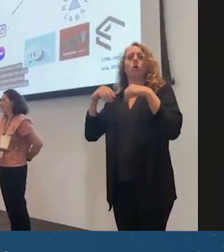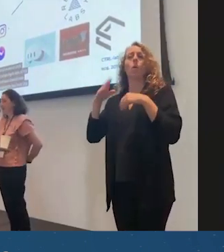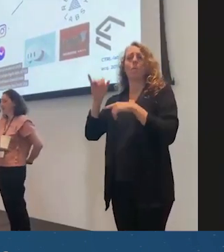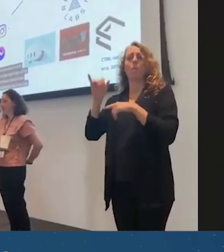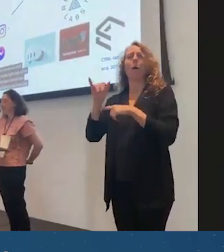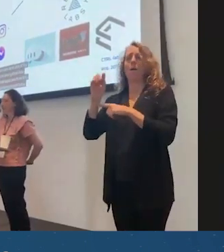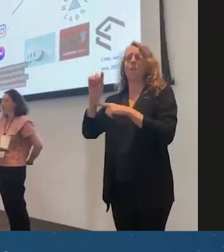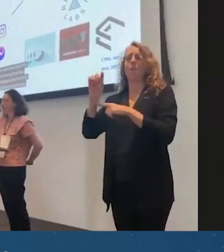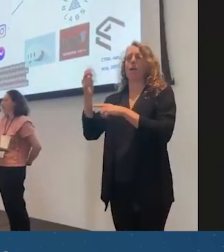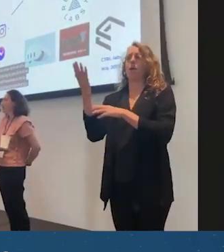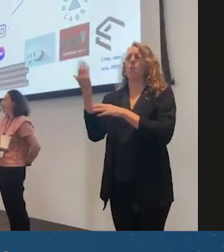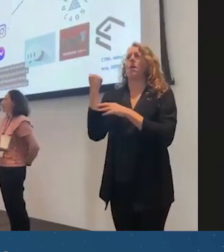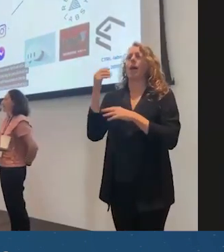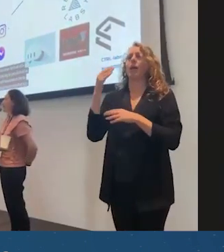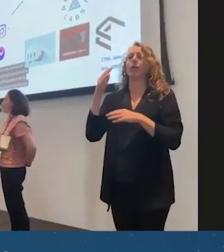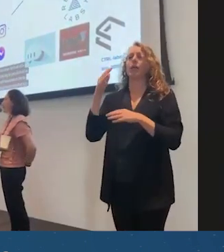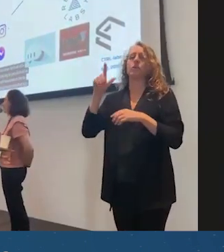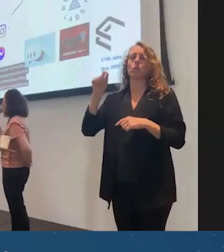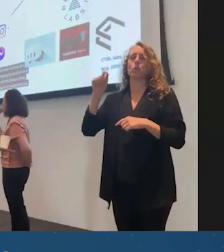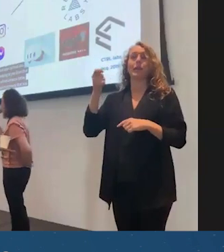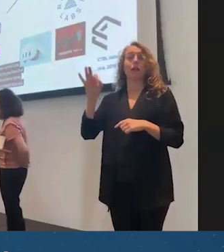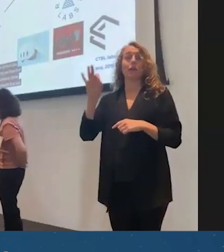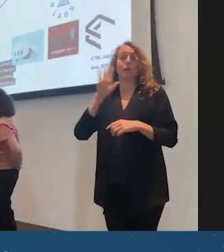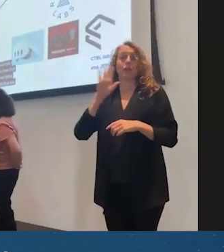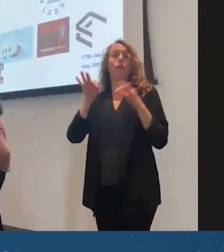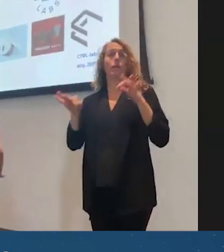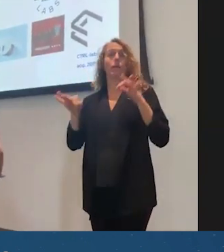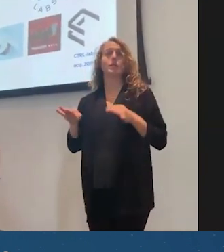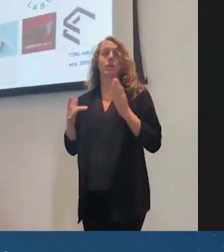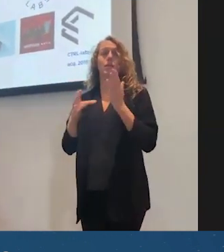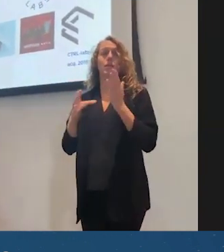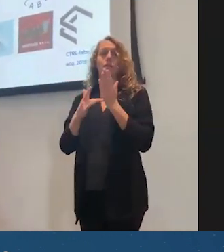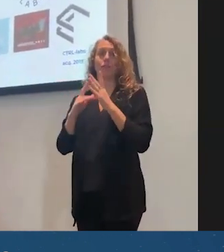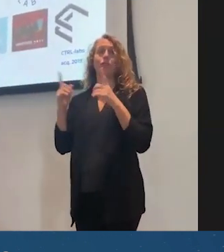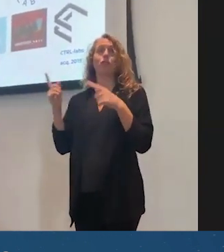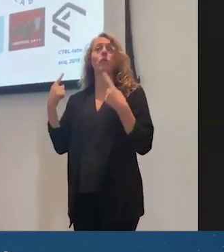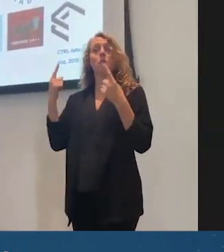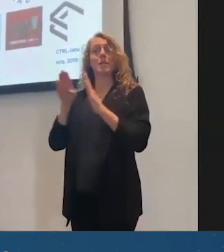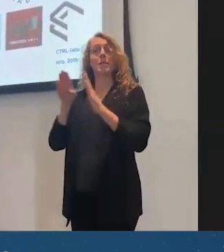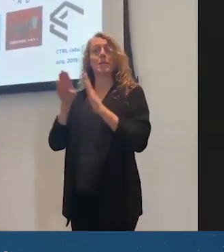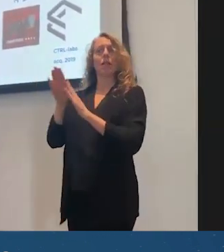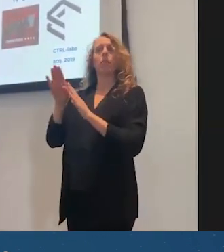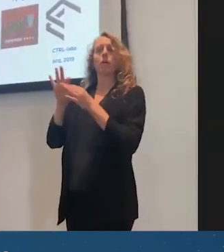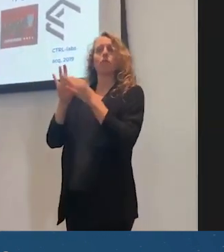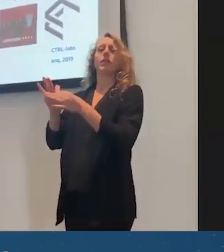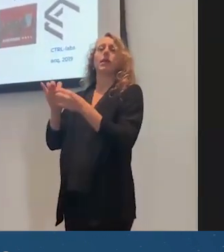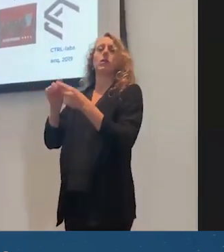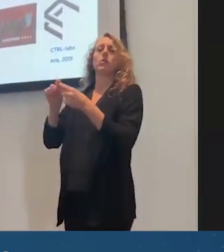And so I'm going to talk to you about the technologies that we've been developing within that context and just to context